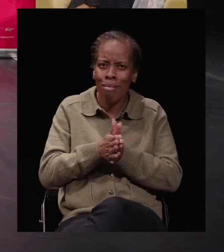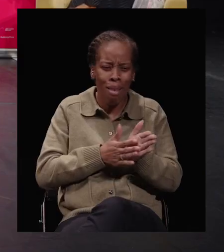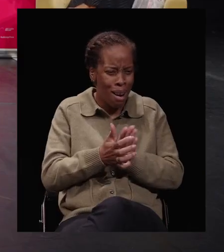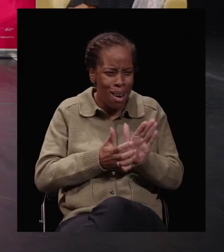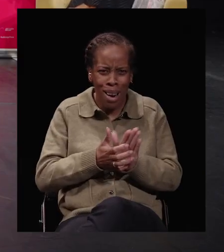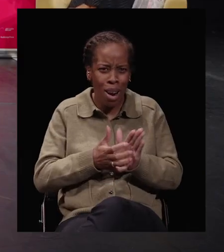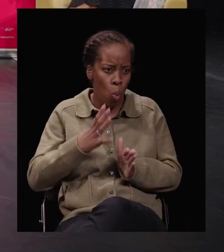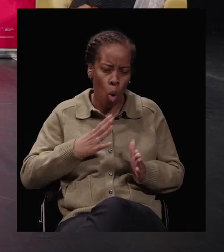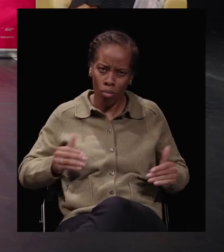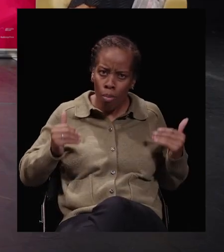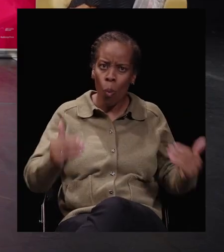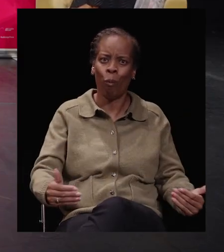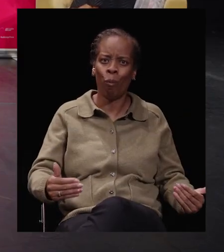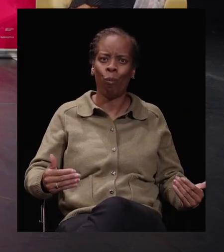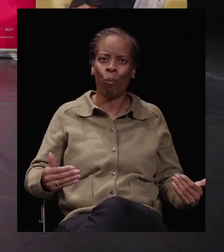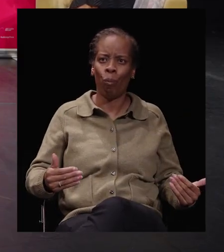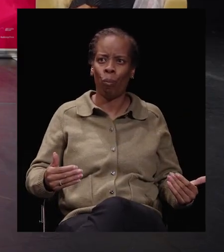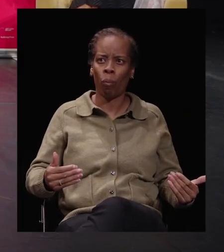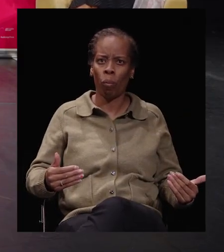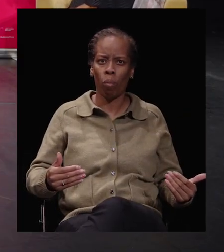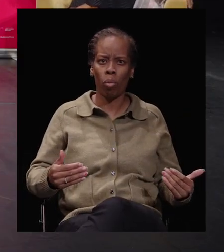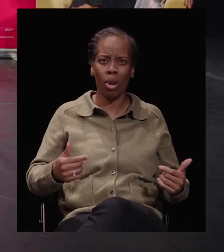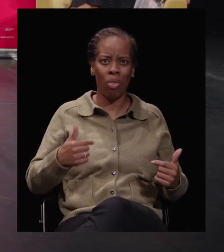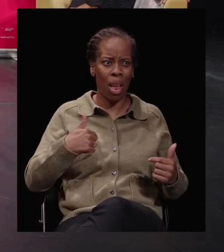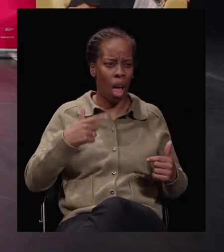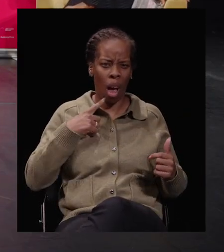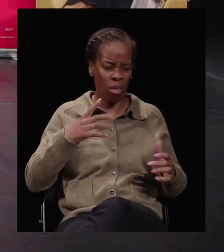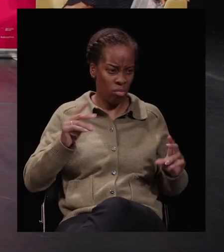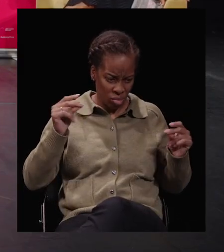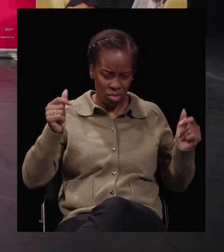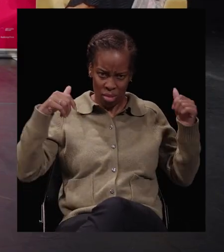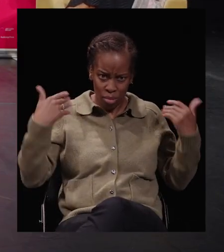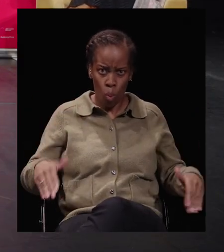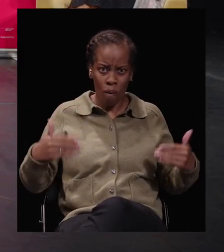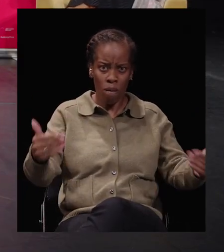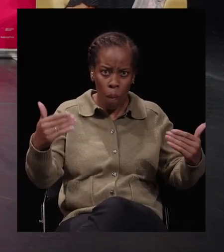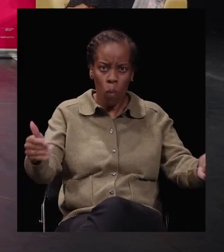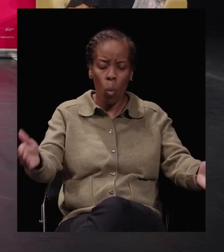They just get, for want of a better word, sugar done, all right. And if we were to take that approach